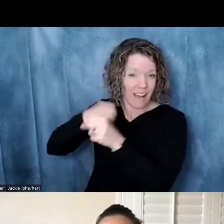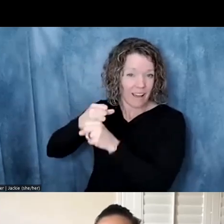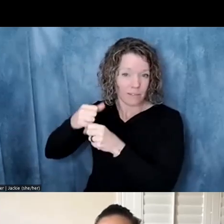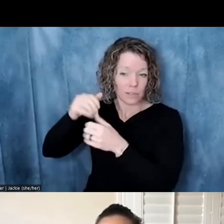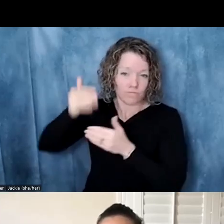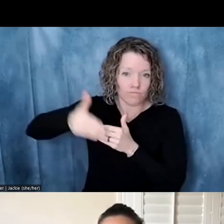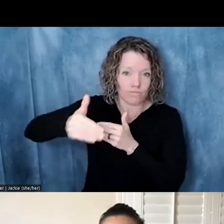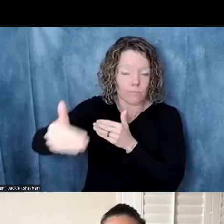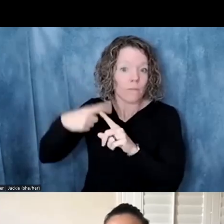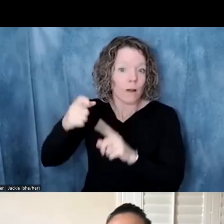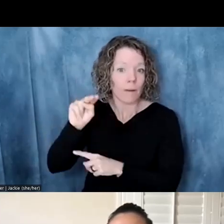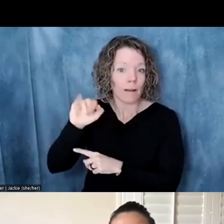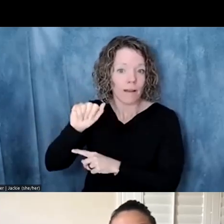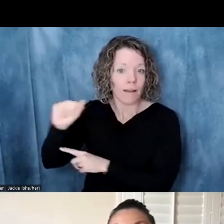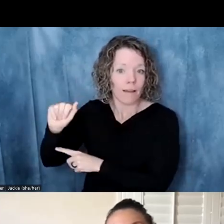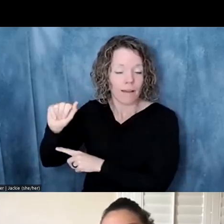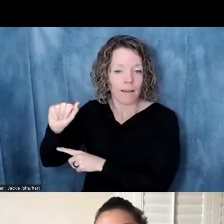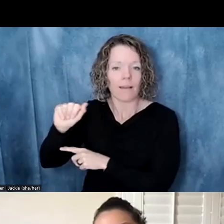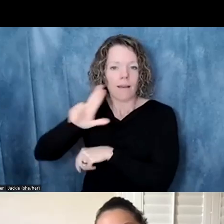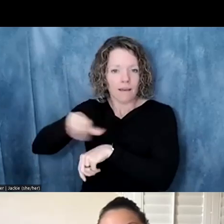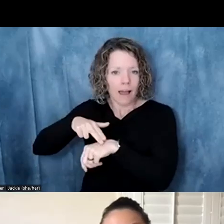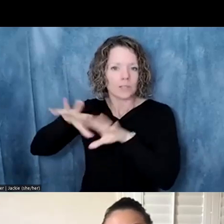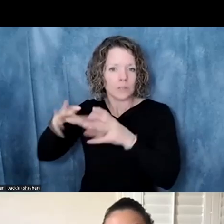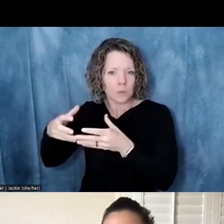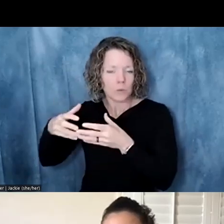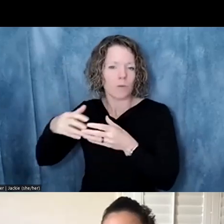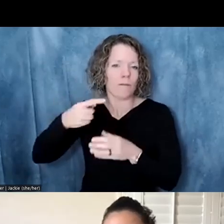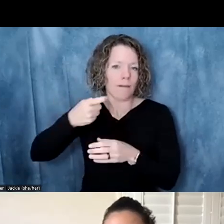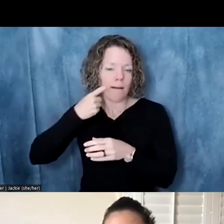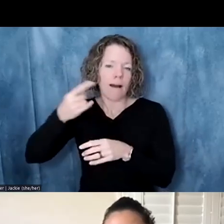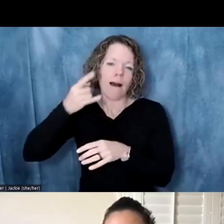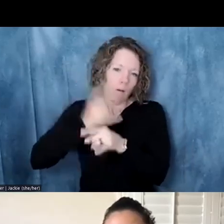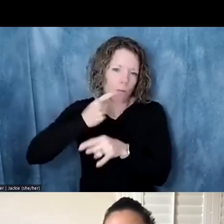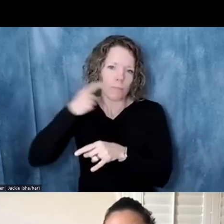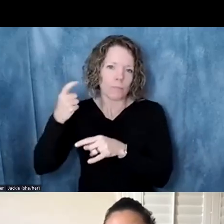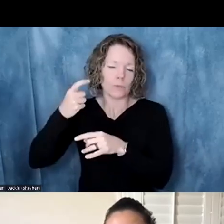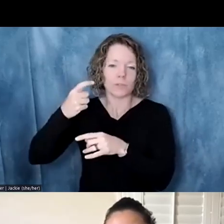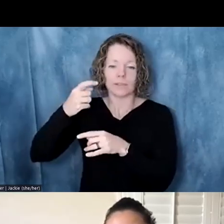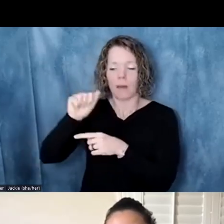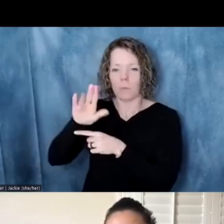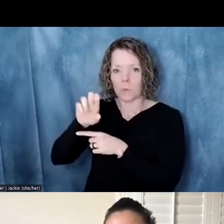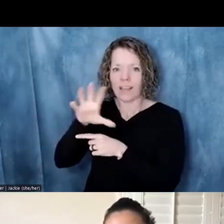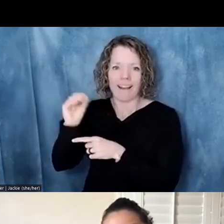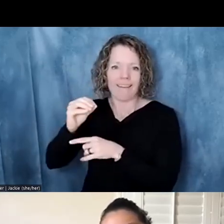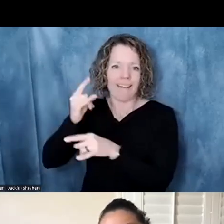Alcohol Abuse and Alcoholism to launch the first nationwide therapy clinical trial for Deaf people.